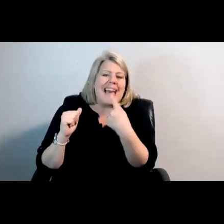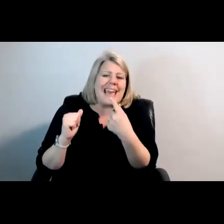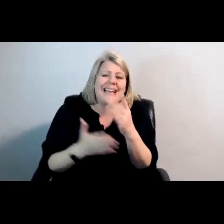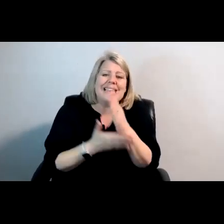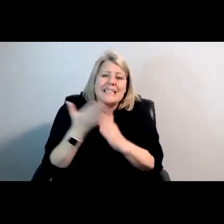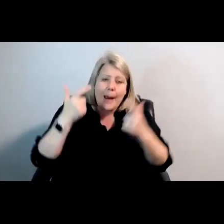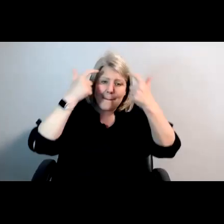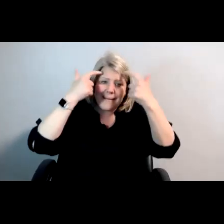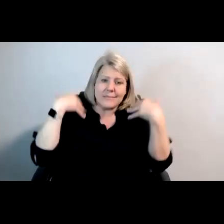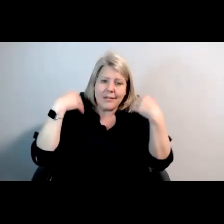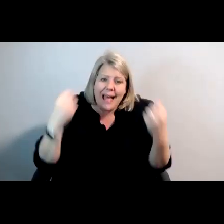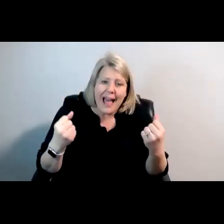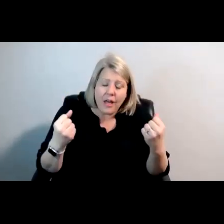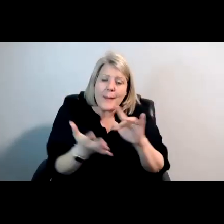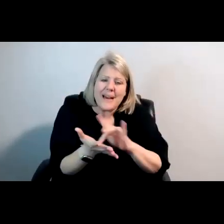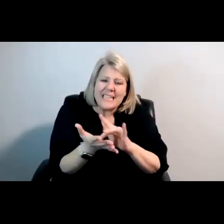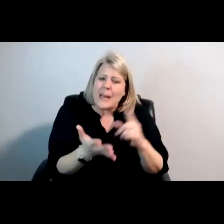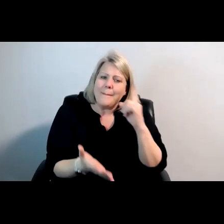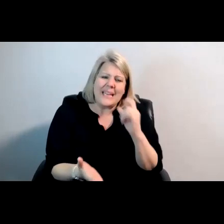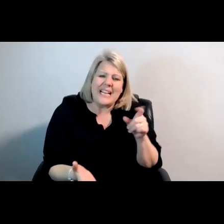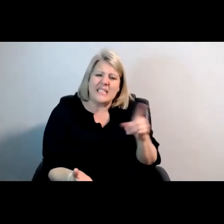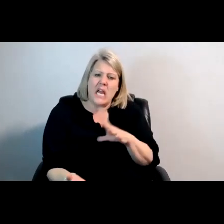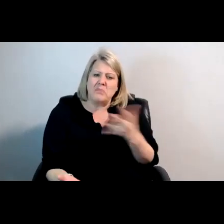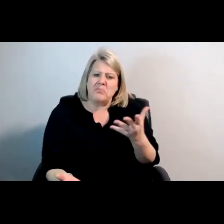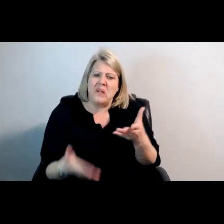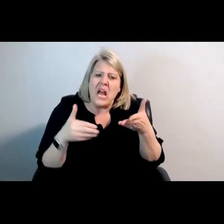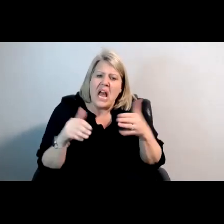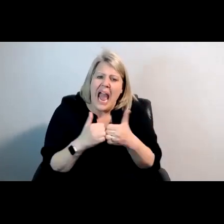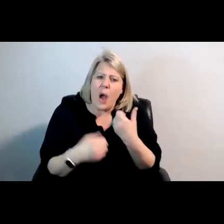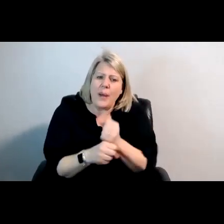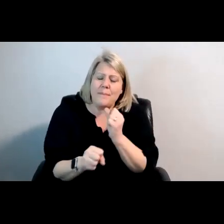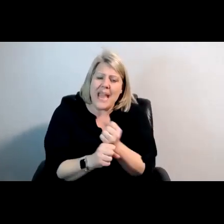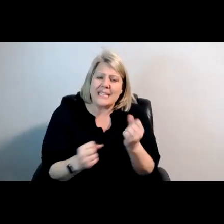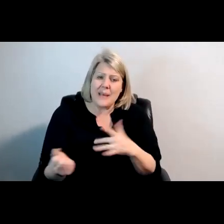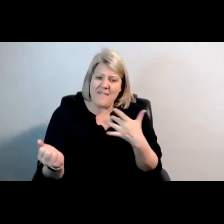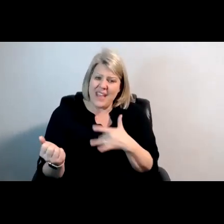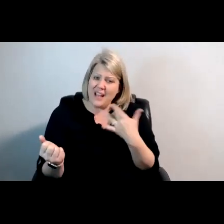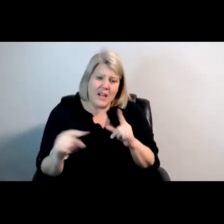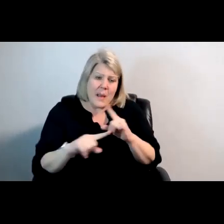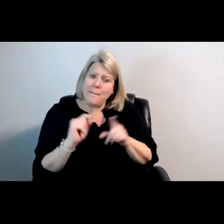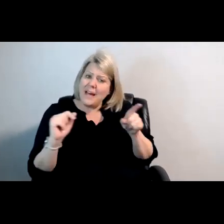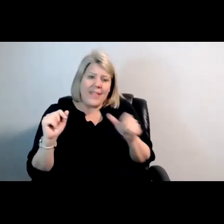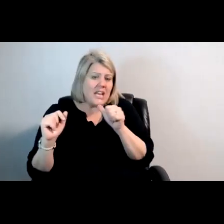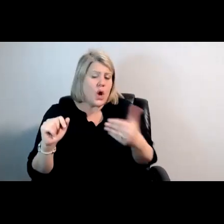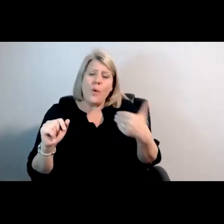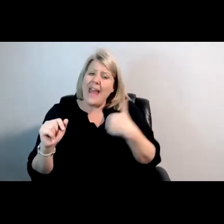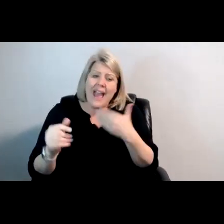because of the way it makes them feel, but they don't have good support when they're at the doctor